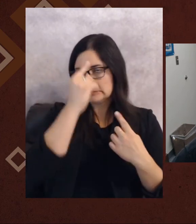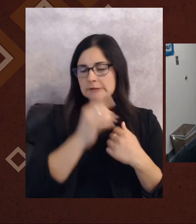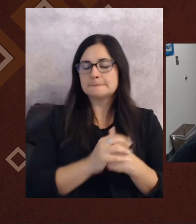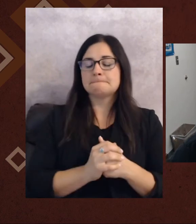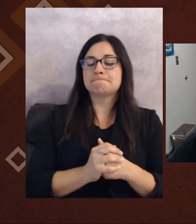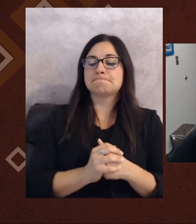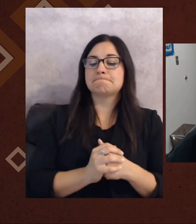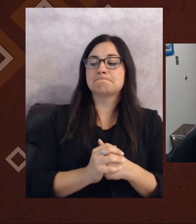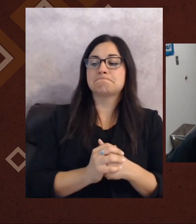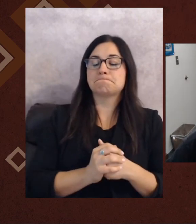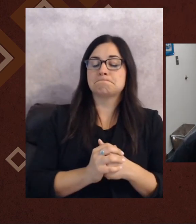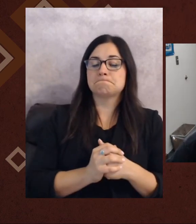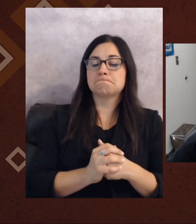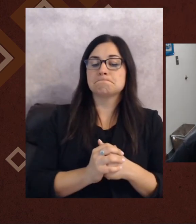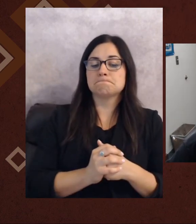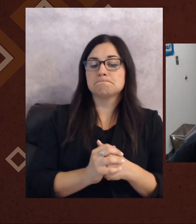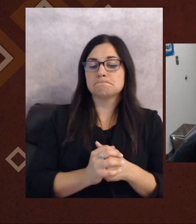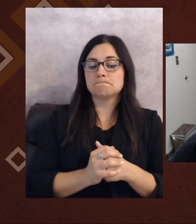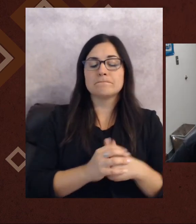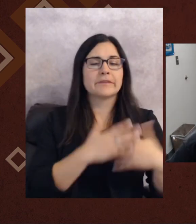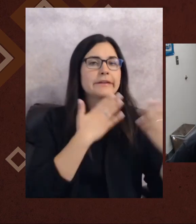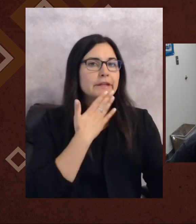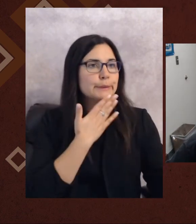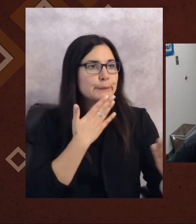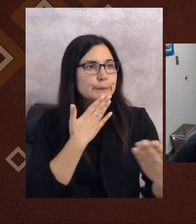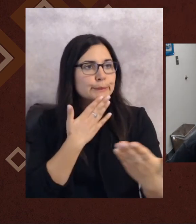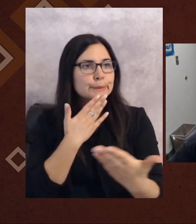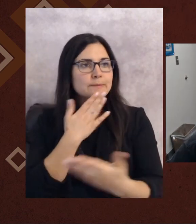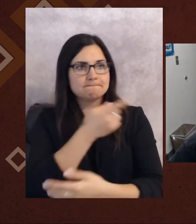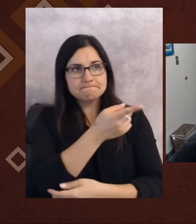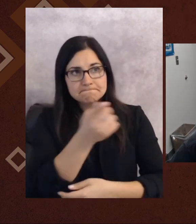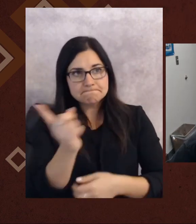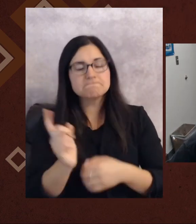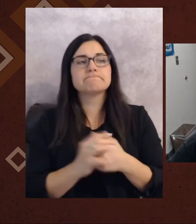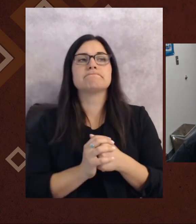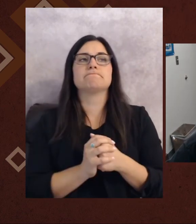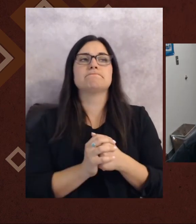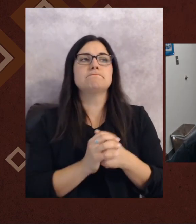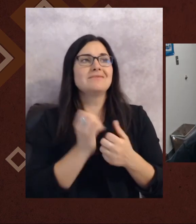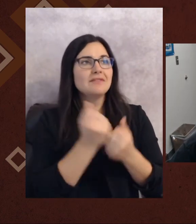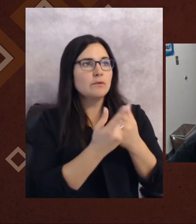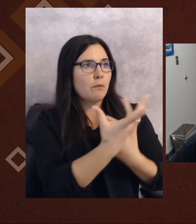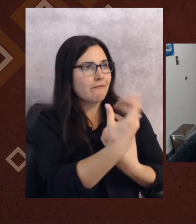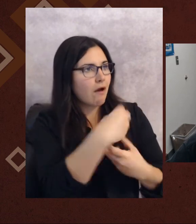I'd like to thank everybody involved on the classified Senate.